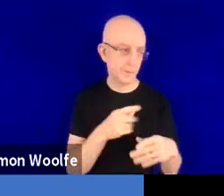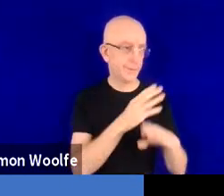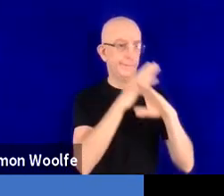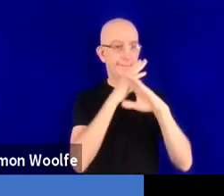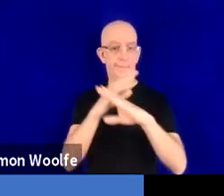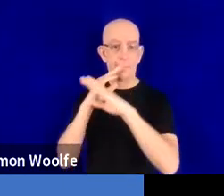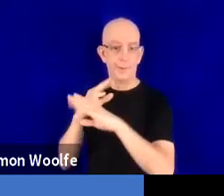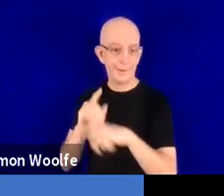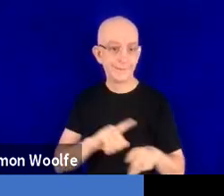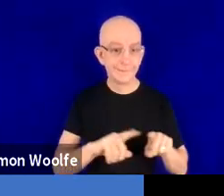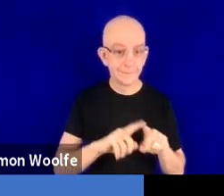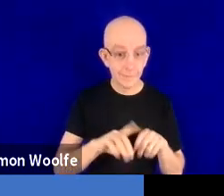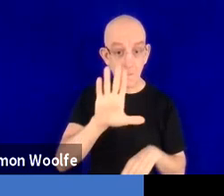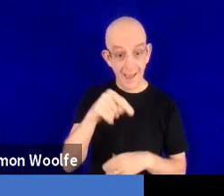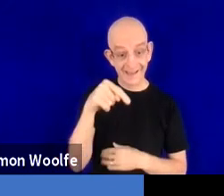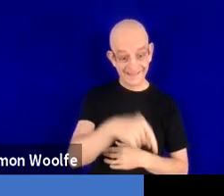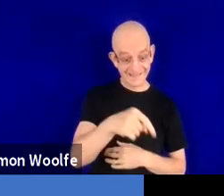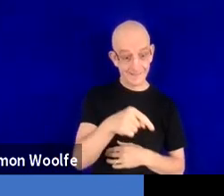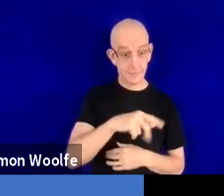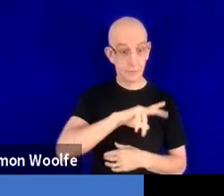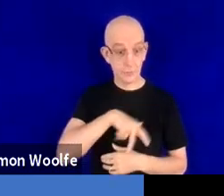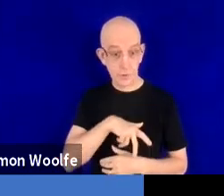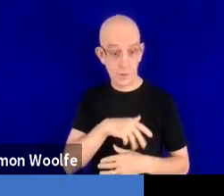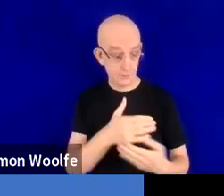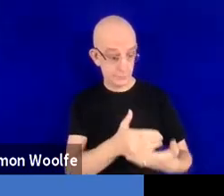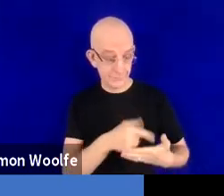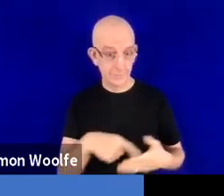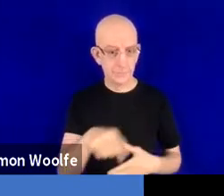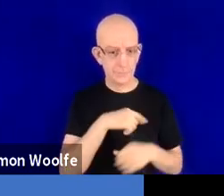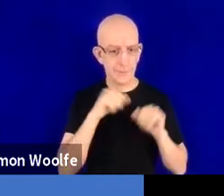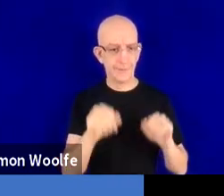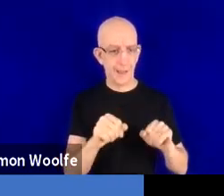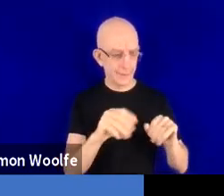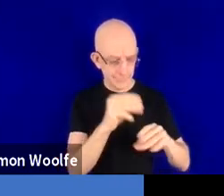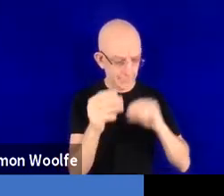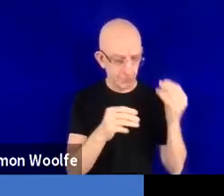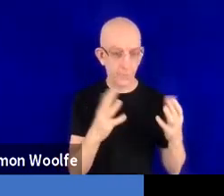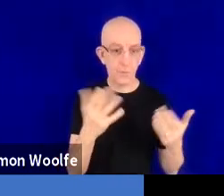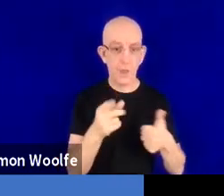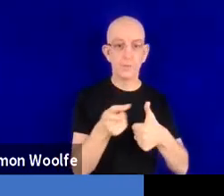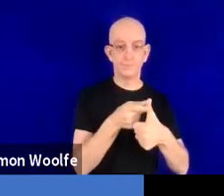And first is that persons with disabilities face greater barriers to earning an income in the labor market